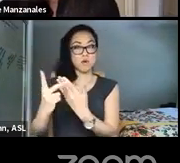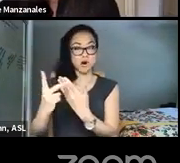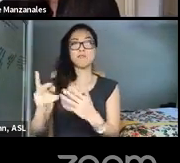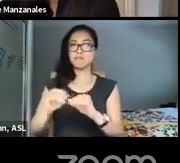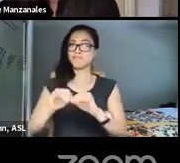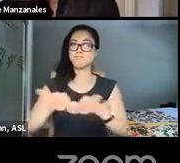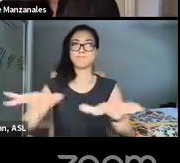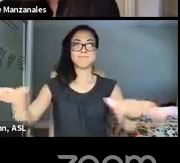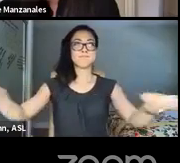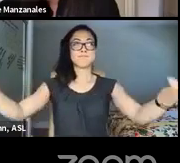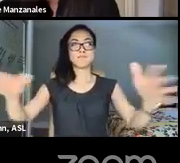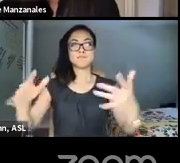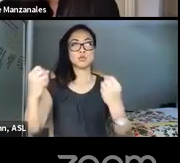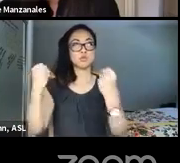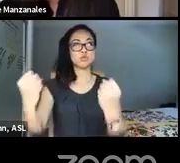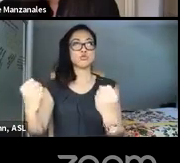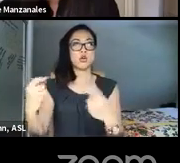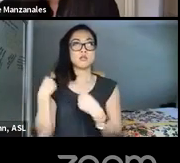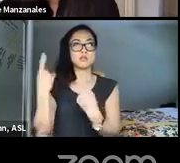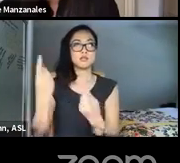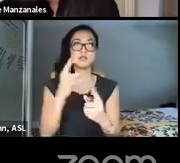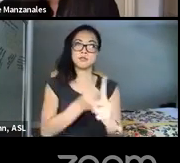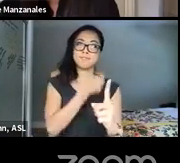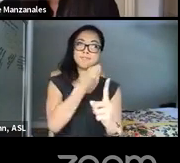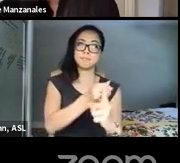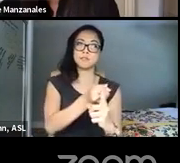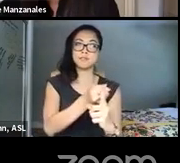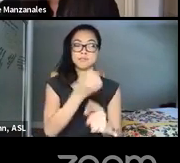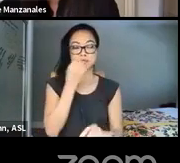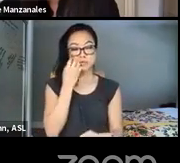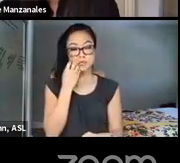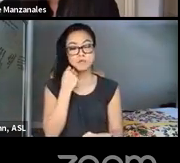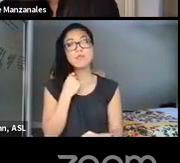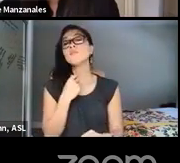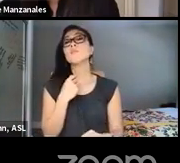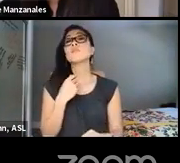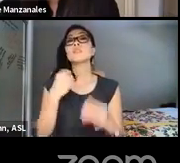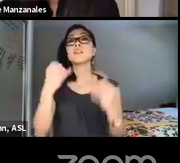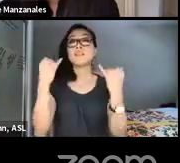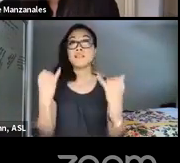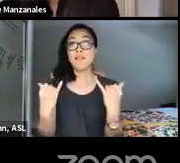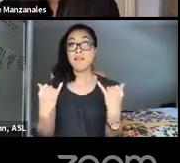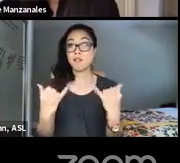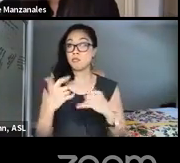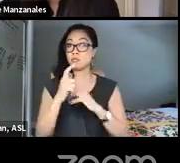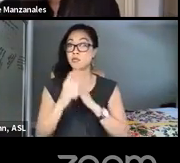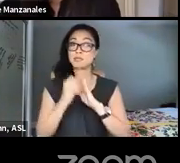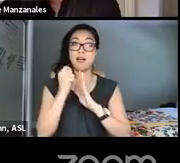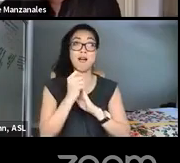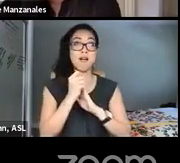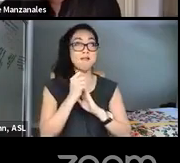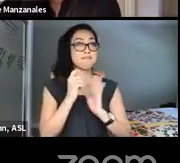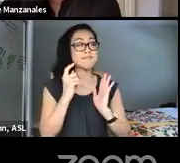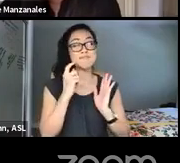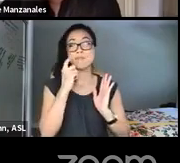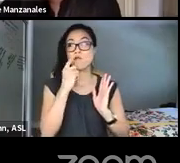director, we shift things from in the school to virtually online and we launched NDI Live.